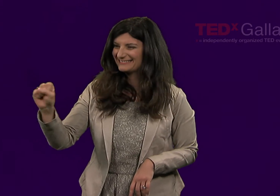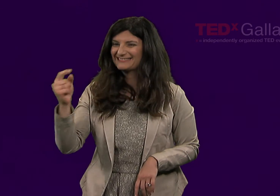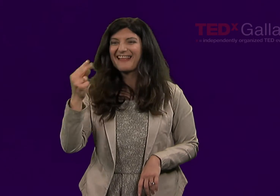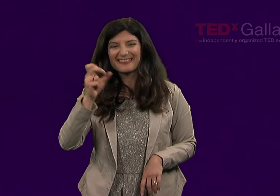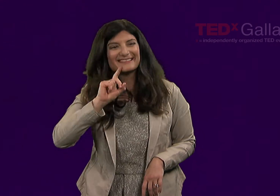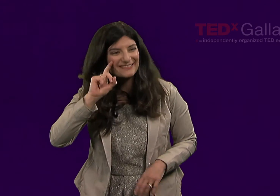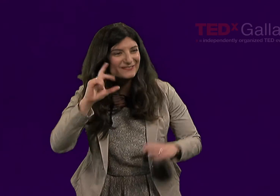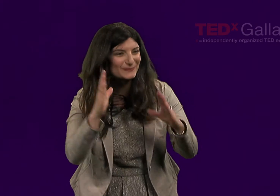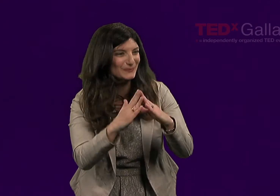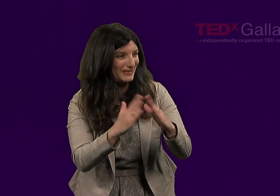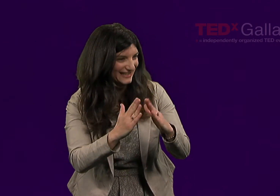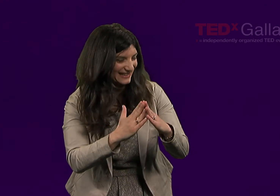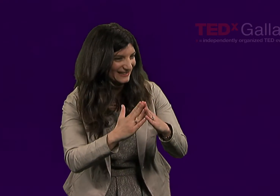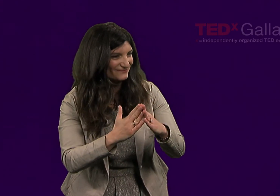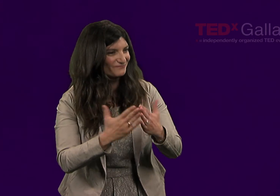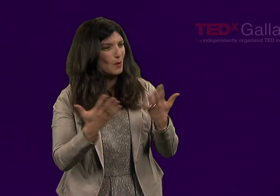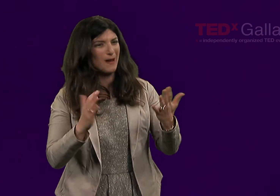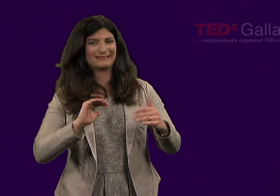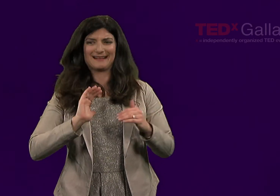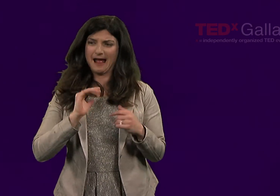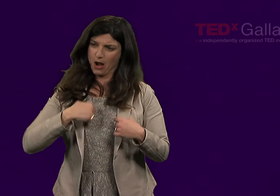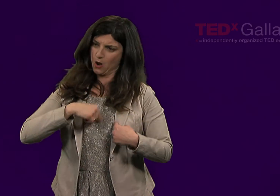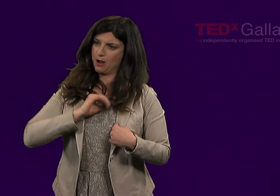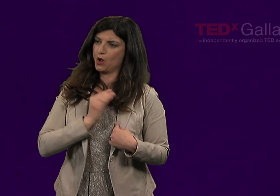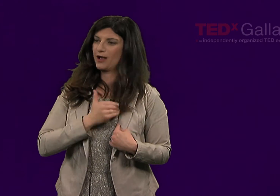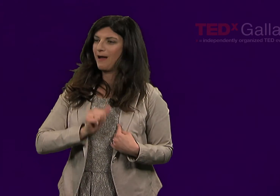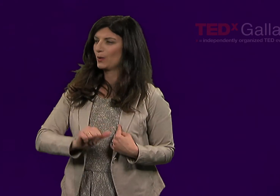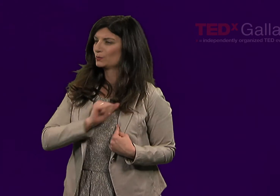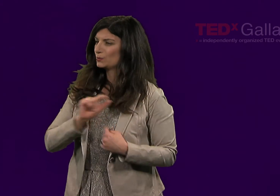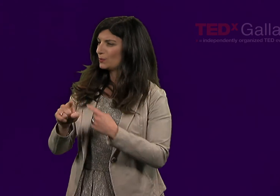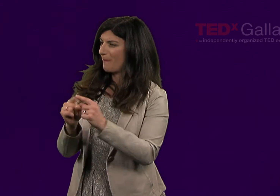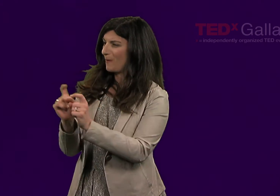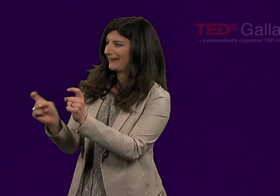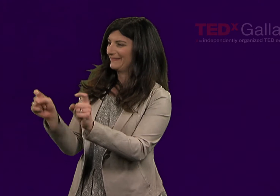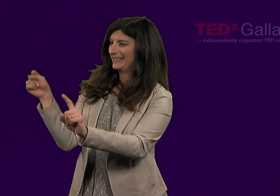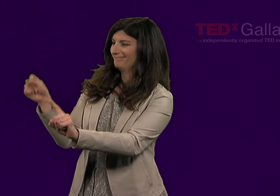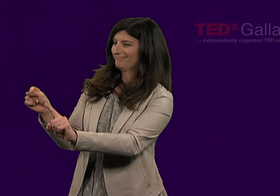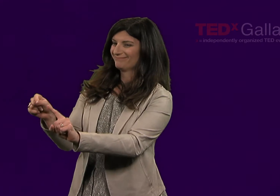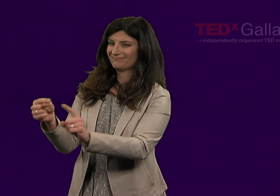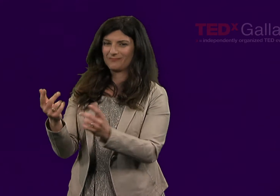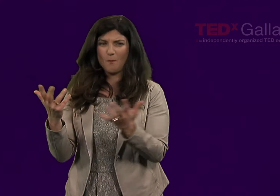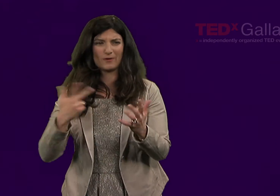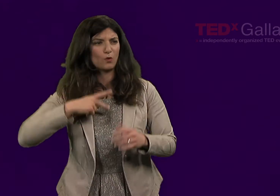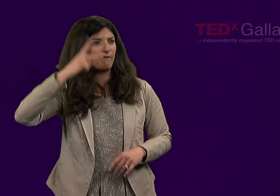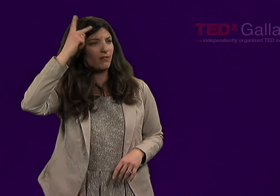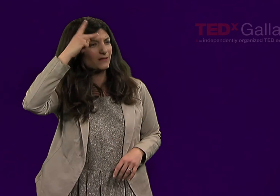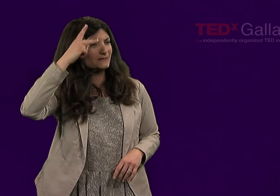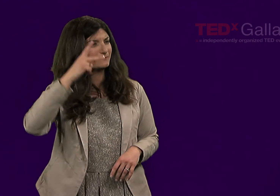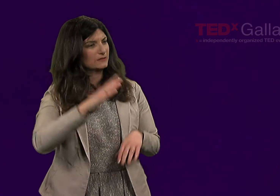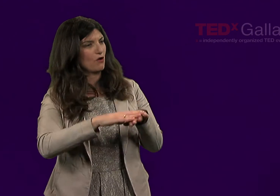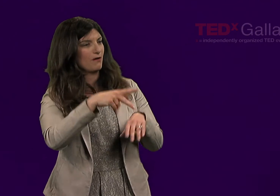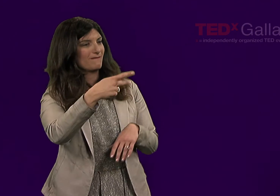us being the deaf community. What's our attitude about philanthropy and giving?